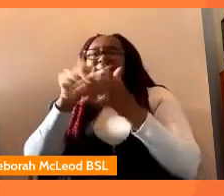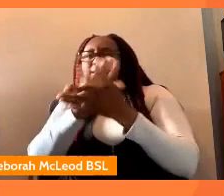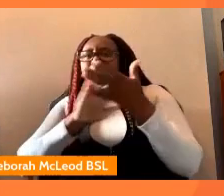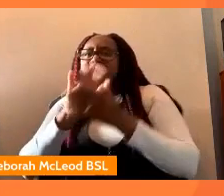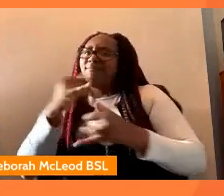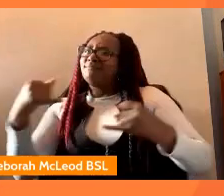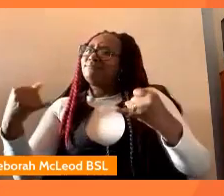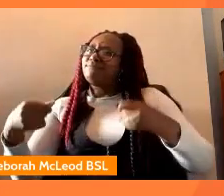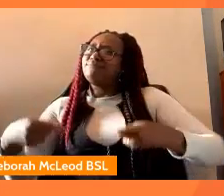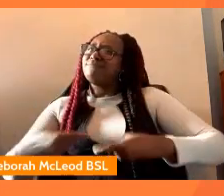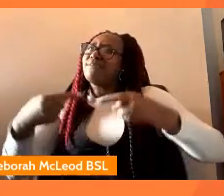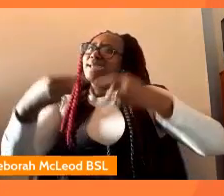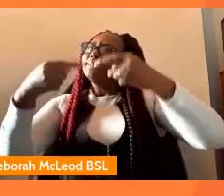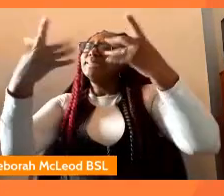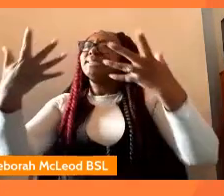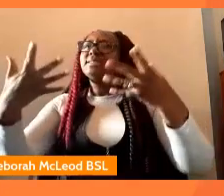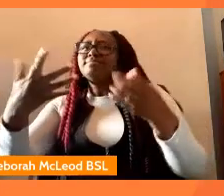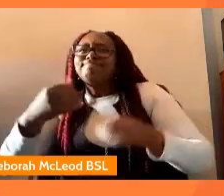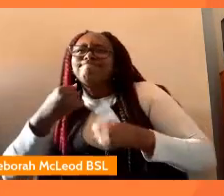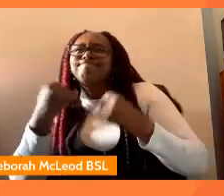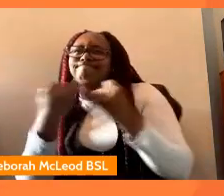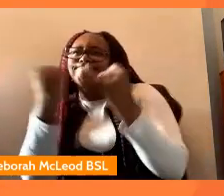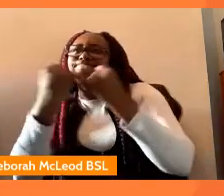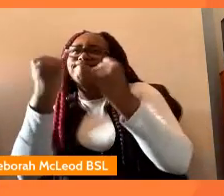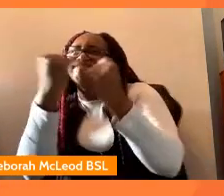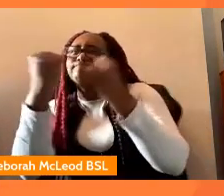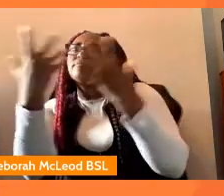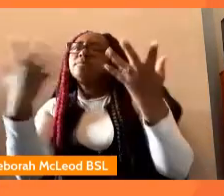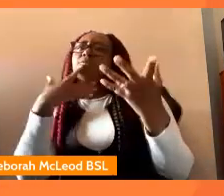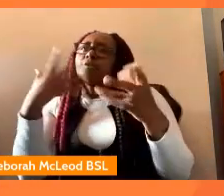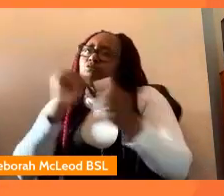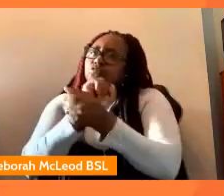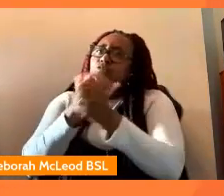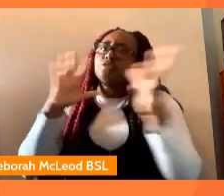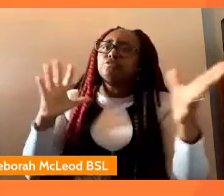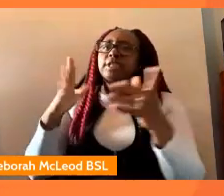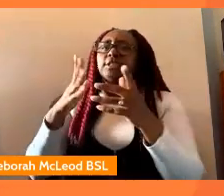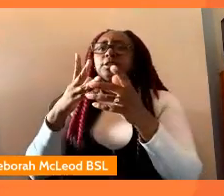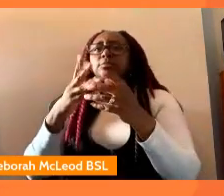for freedom and how protest is at the cornerstone of creating change.